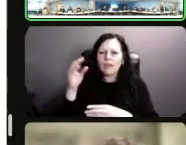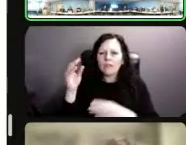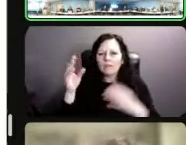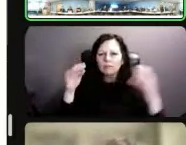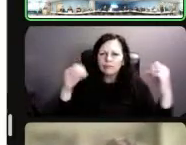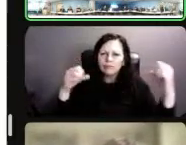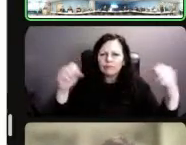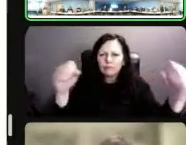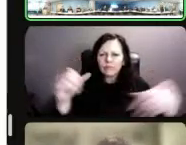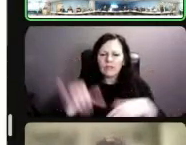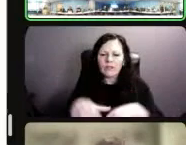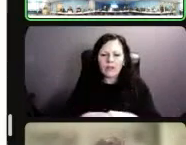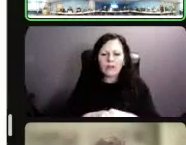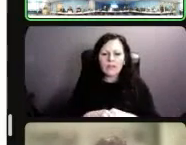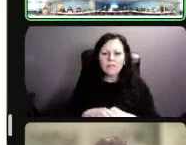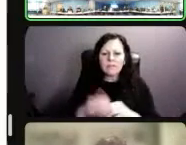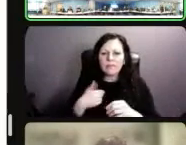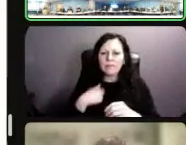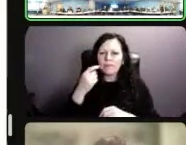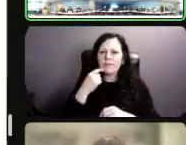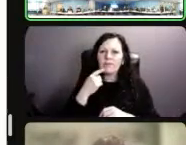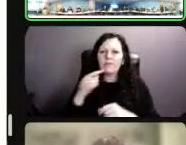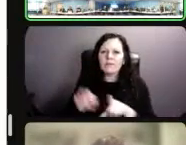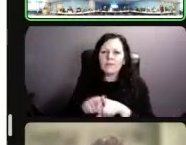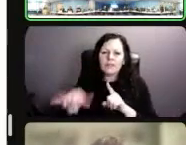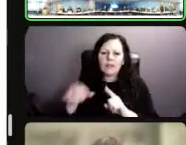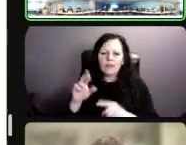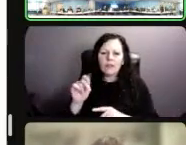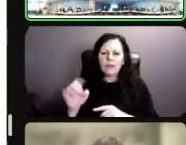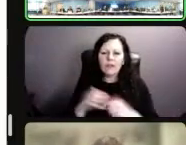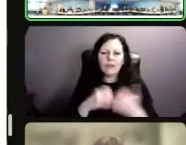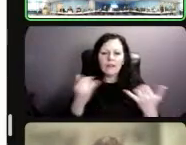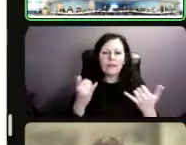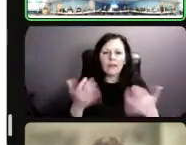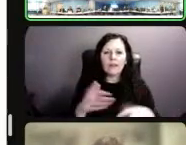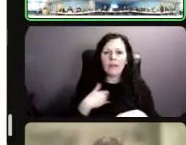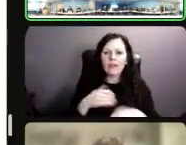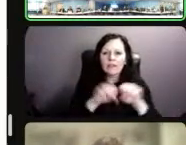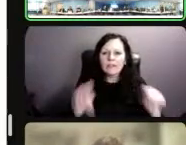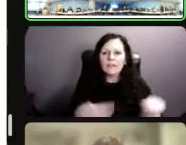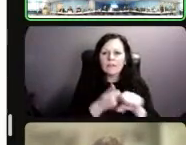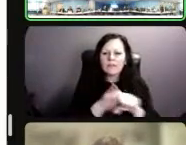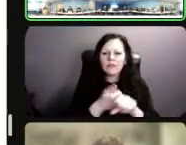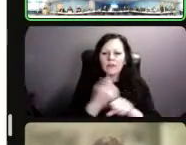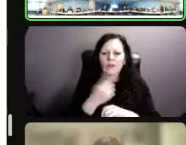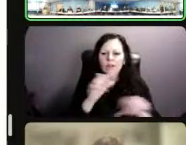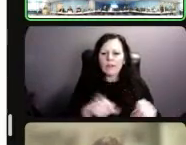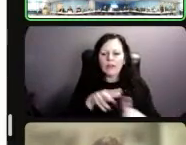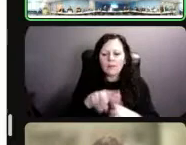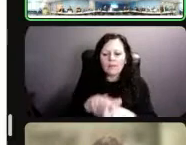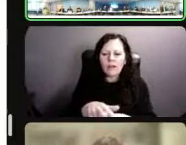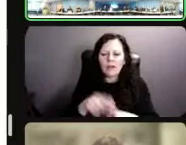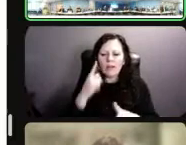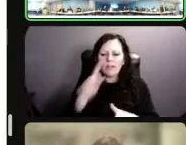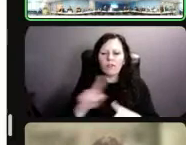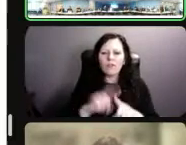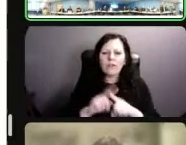THE RESIDENTIAL RATE THE SAME AS THE STREET LIKE I WOULD SAY